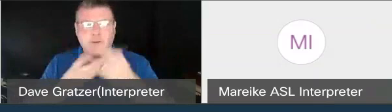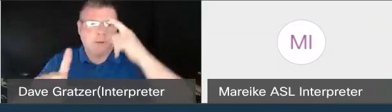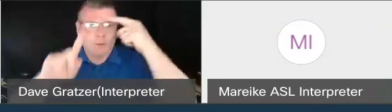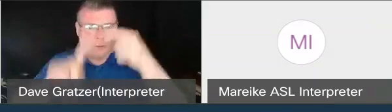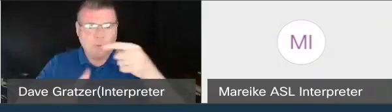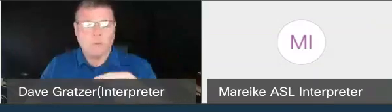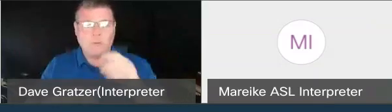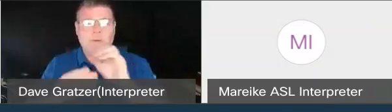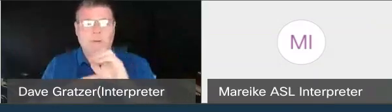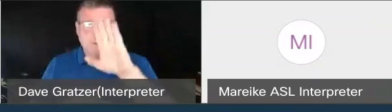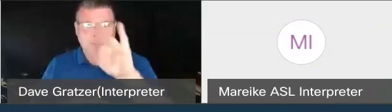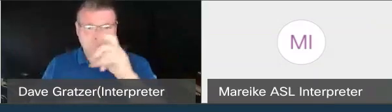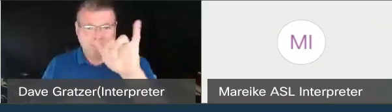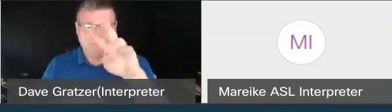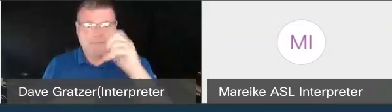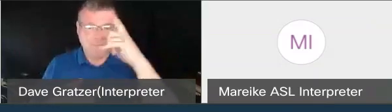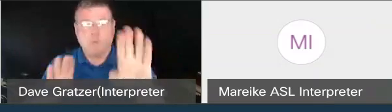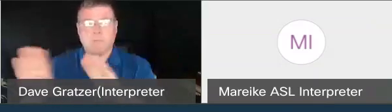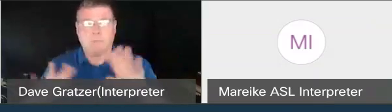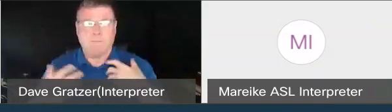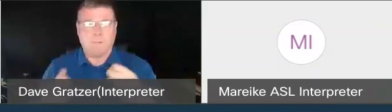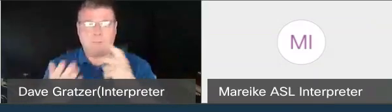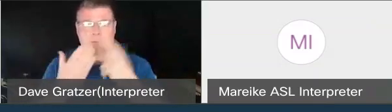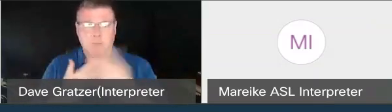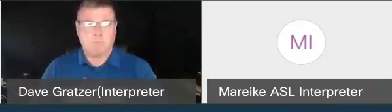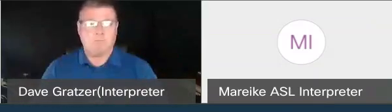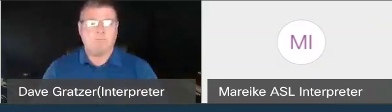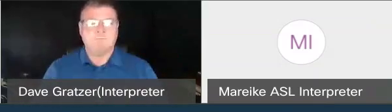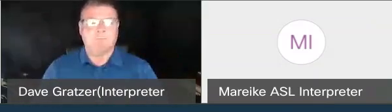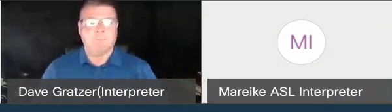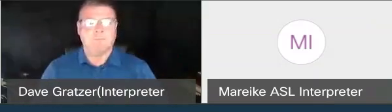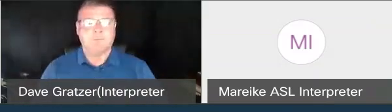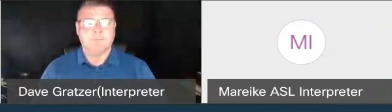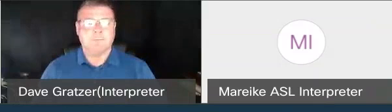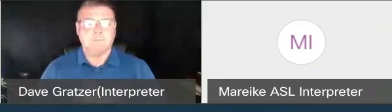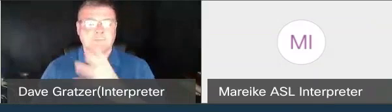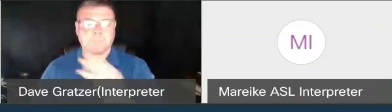for our, uh, behavioral health programs here. Um, one other thing that I'd like to point out